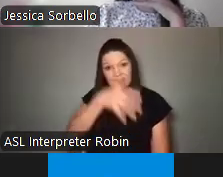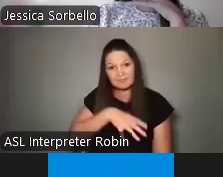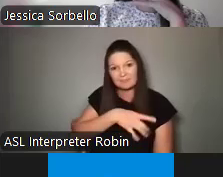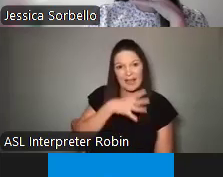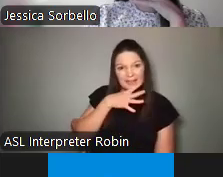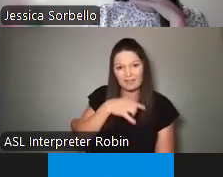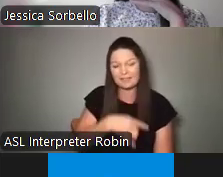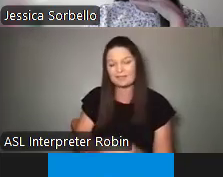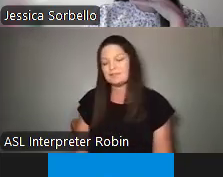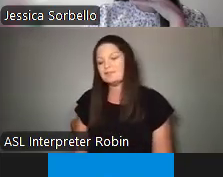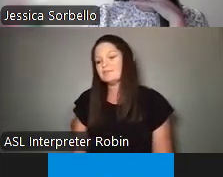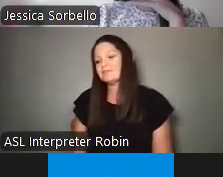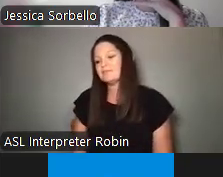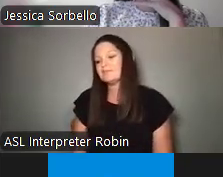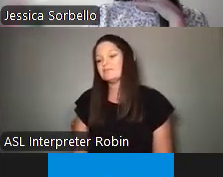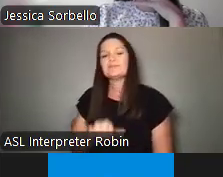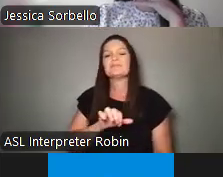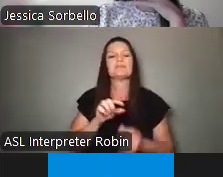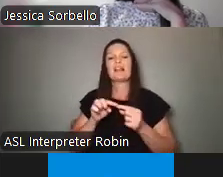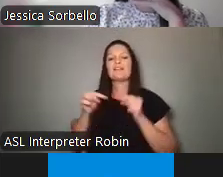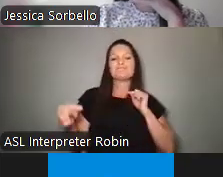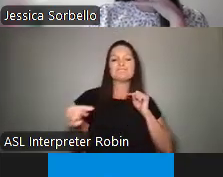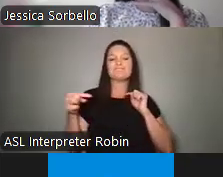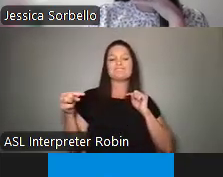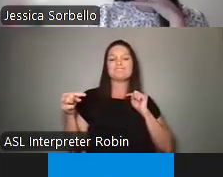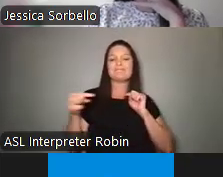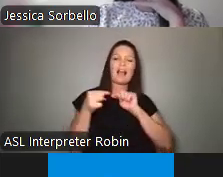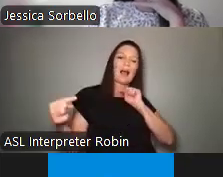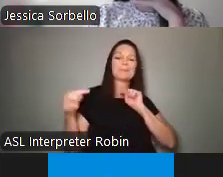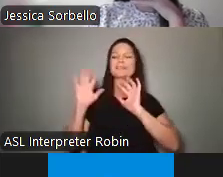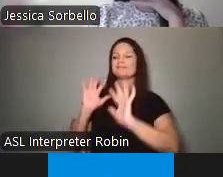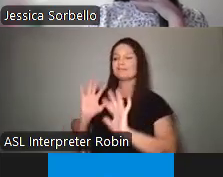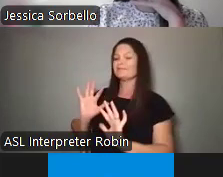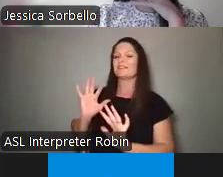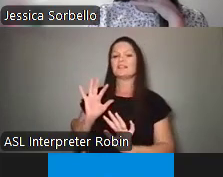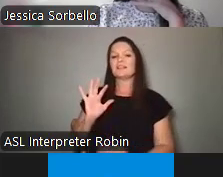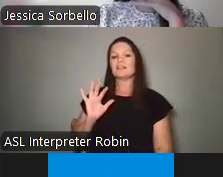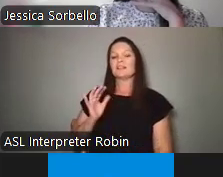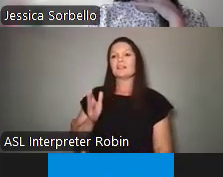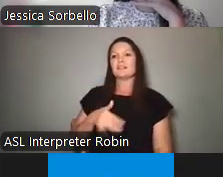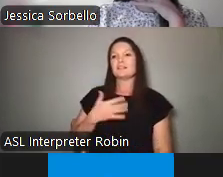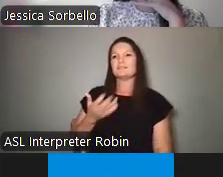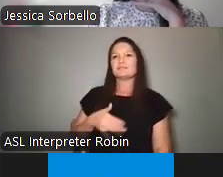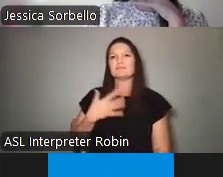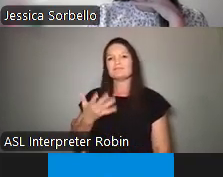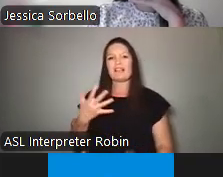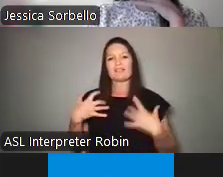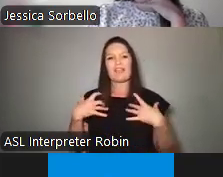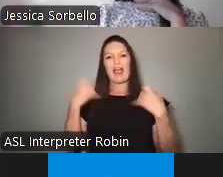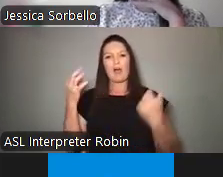the coin too is there are health benefits to smoking pot or consuming pot in some way, shape or form. Whether it is